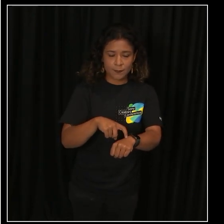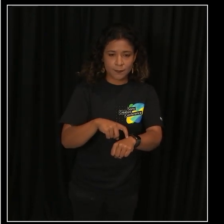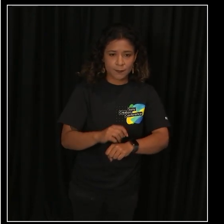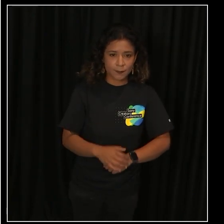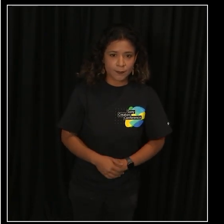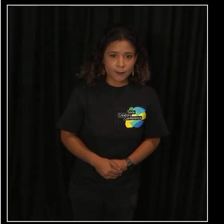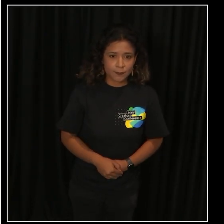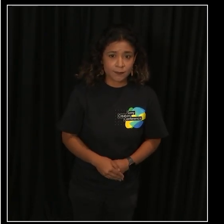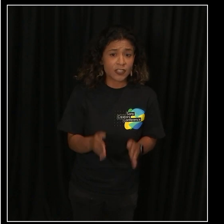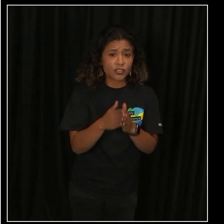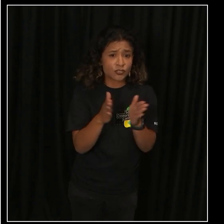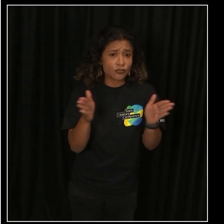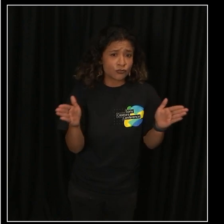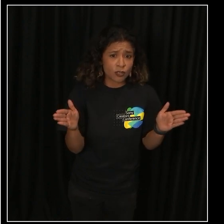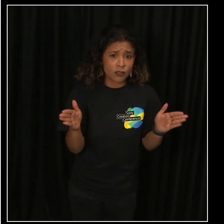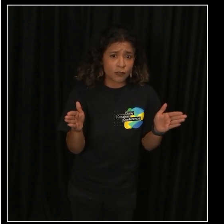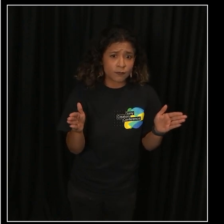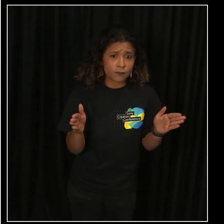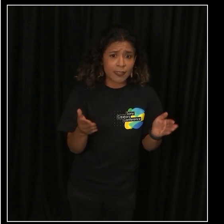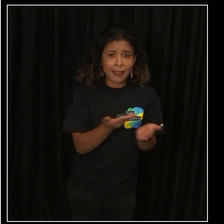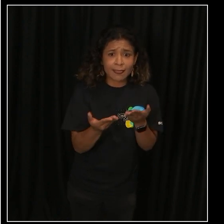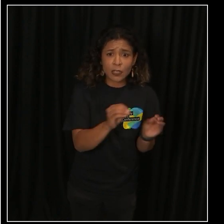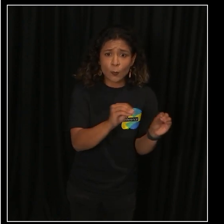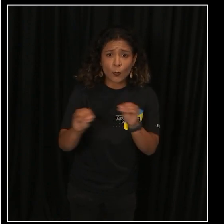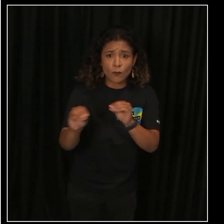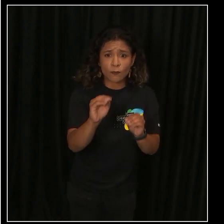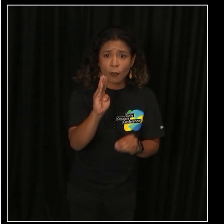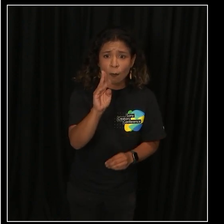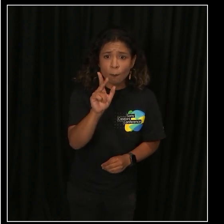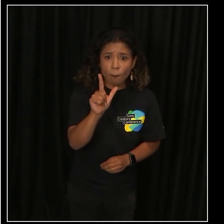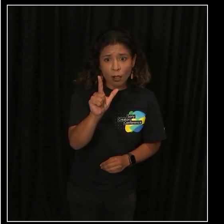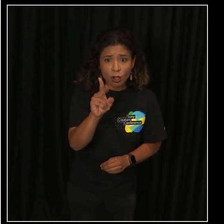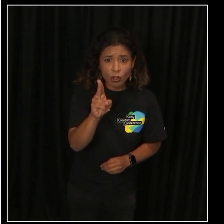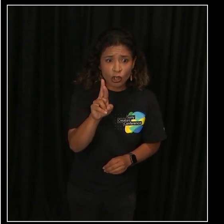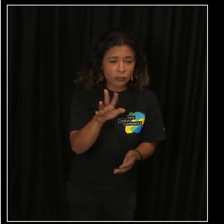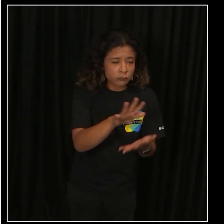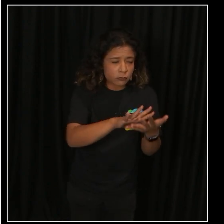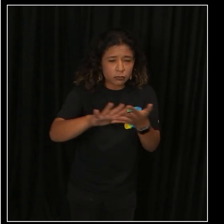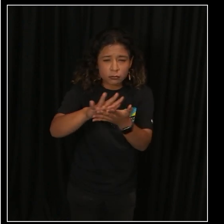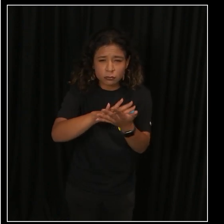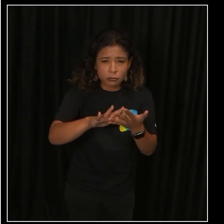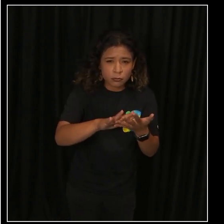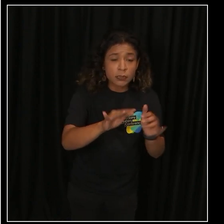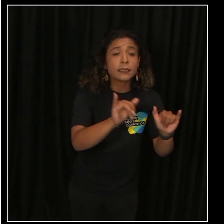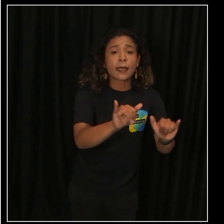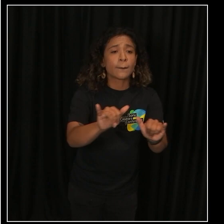In general, object movement blur remains. But this is relatively harmless in racing games.